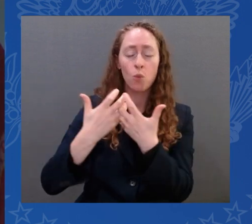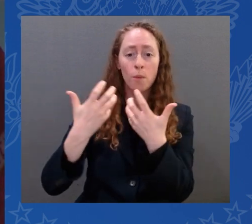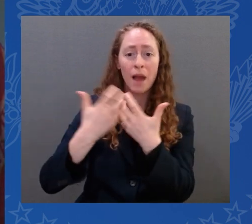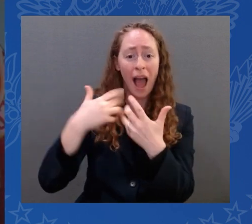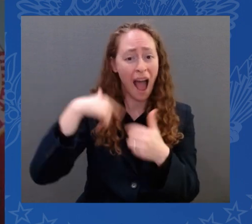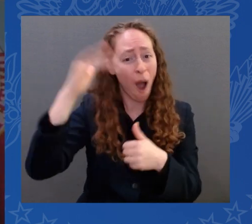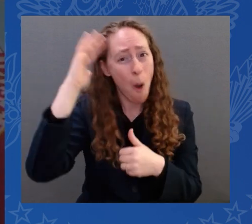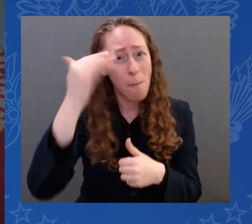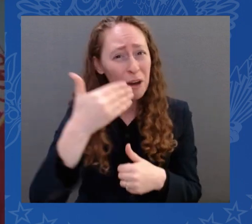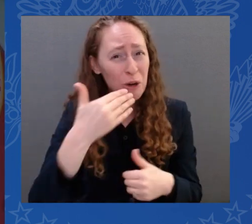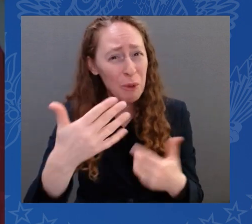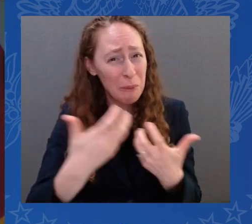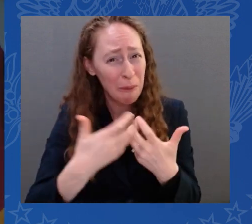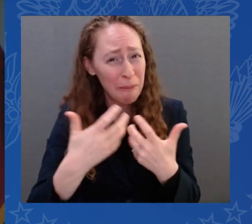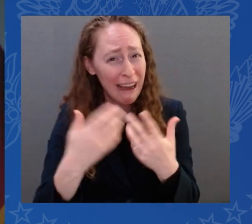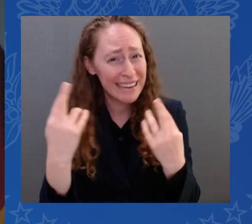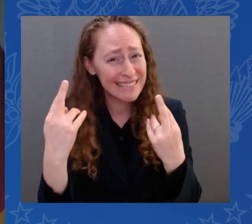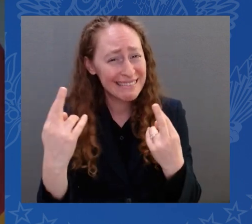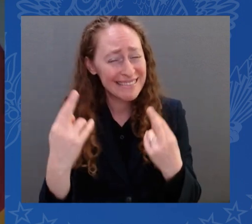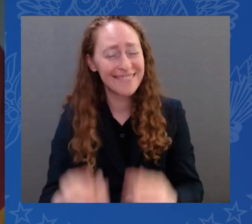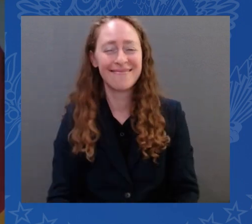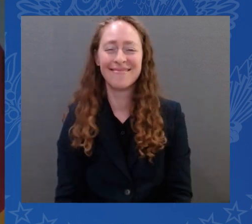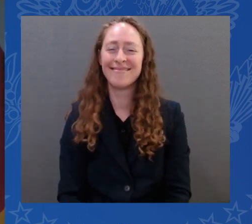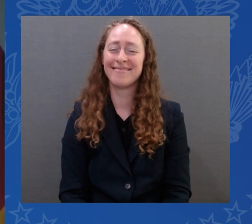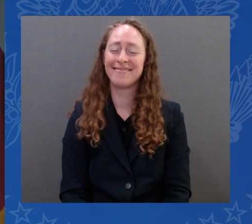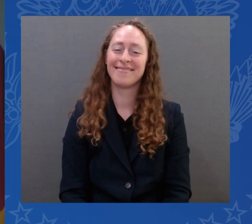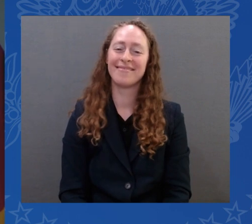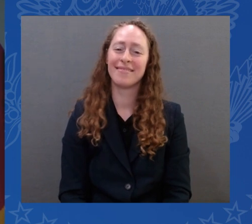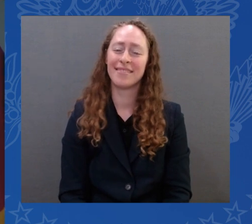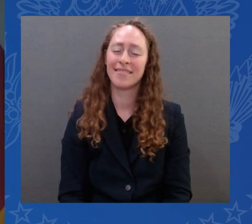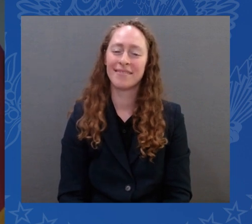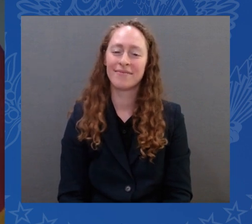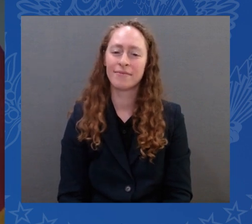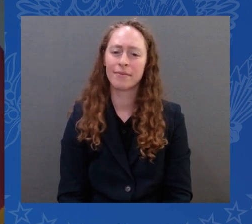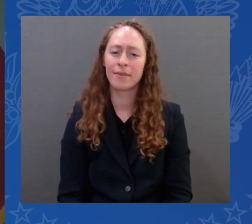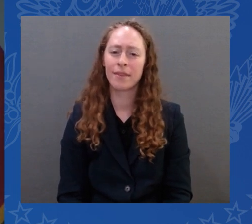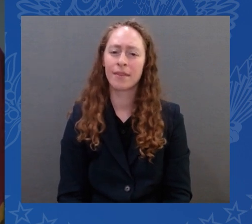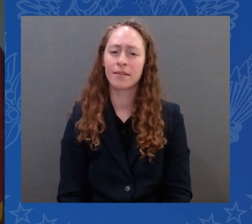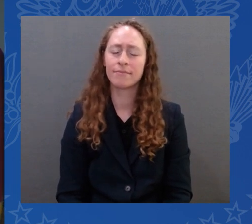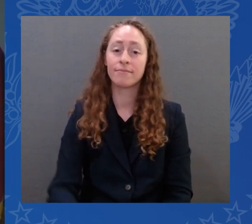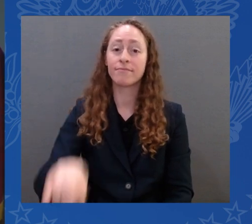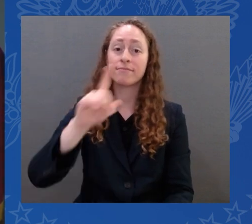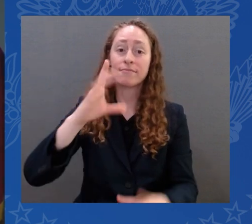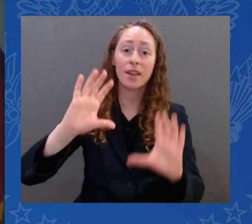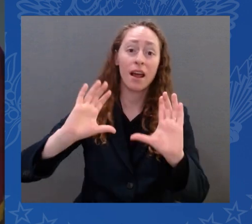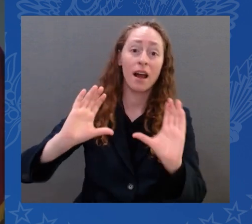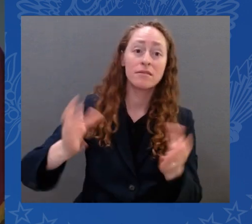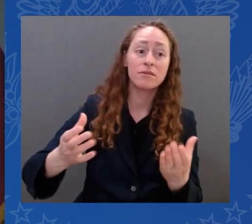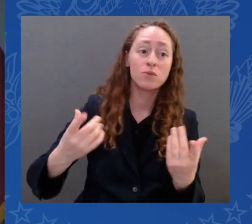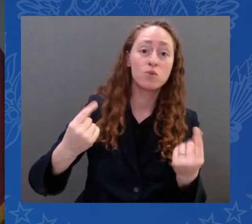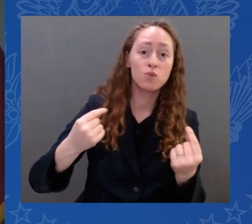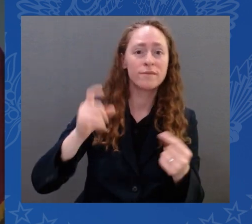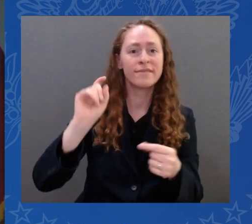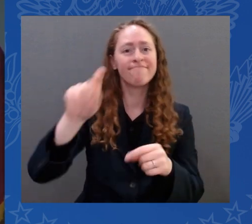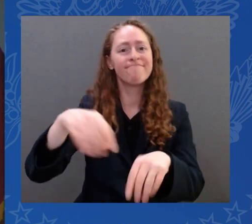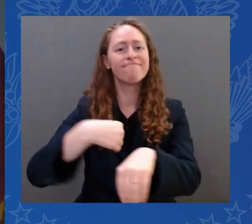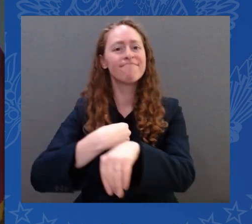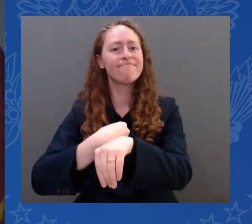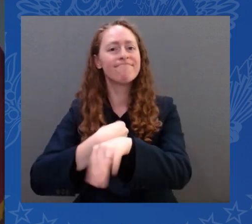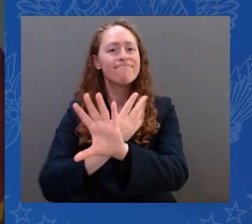sitting in your uniforms and mesh shorts. Oh, I figured that.